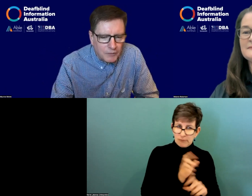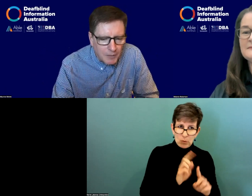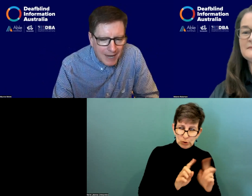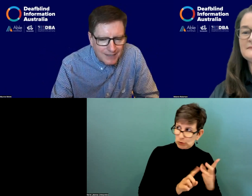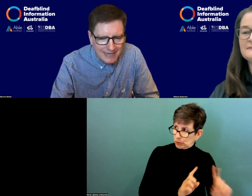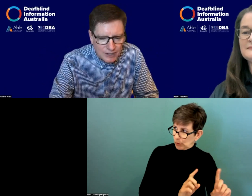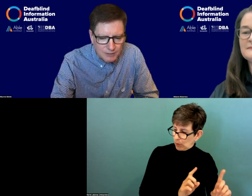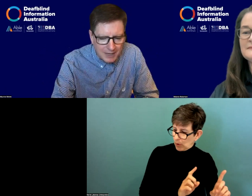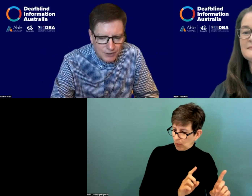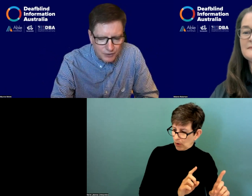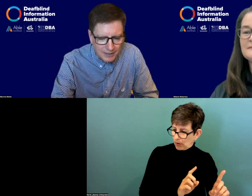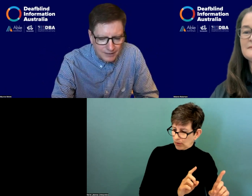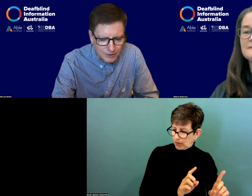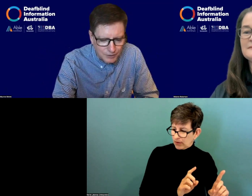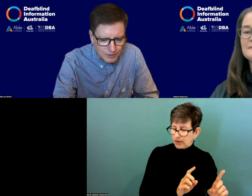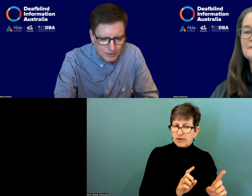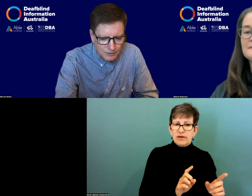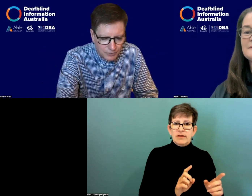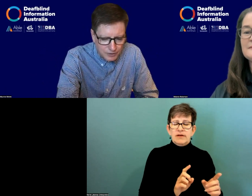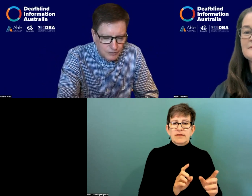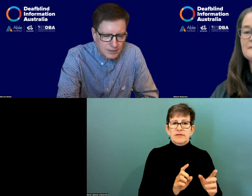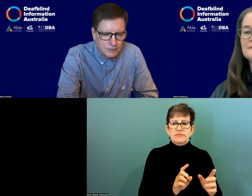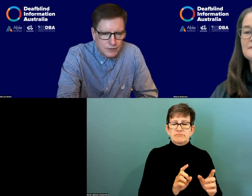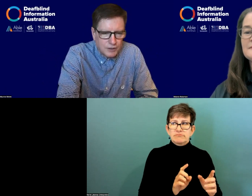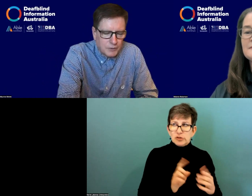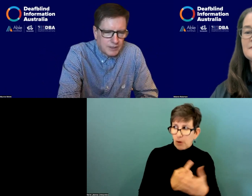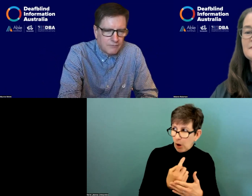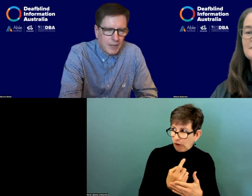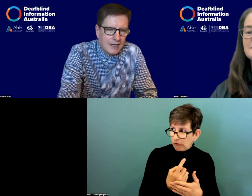The main thing is to make sure that the student or the students that you serve who are deafblind